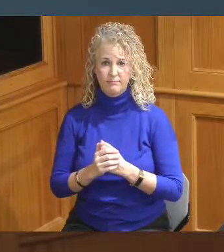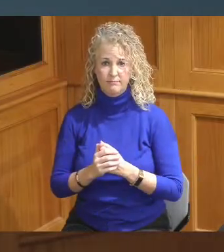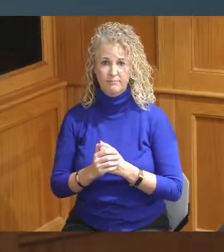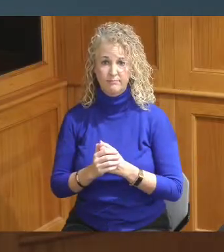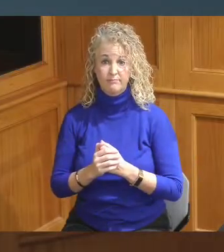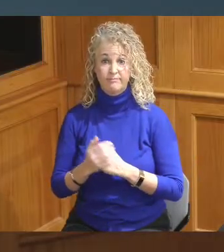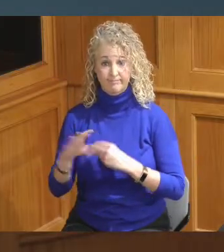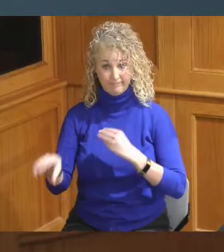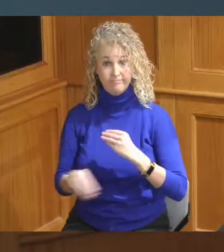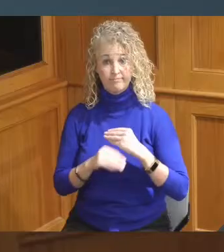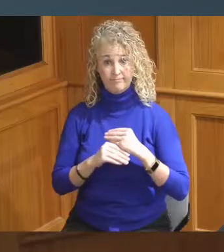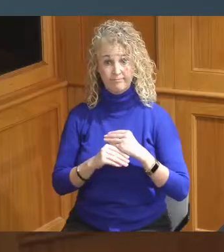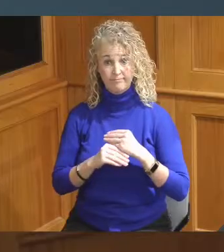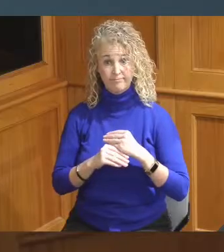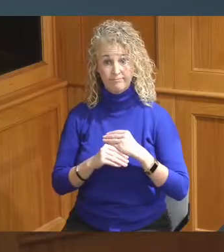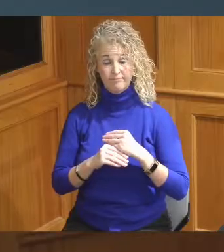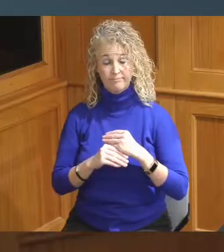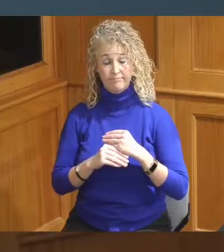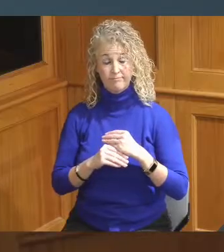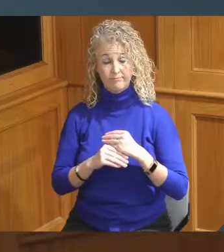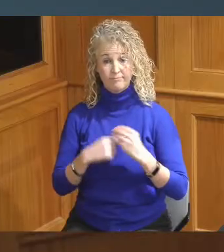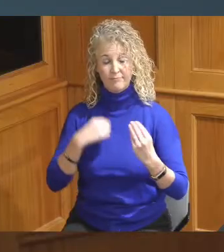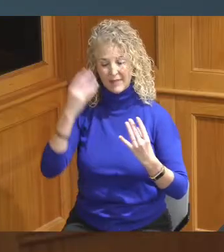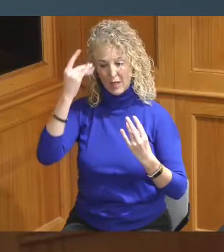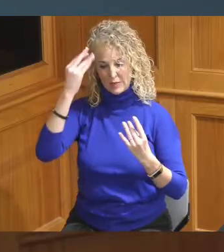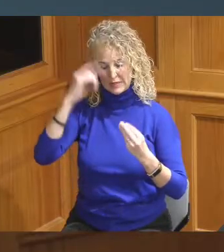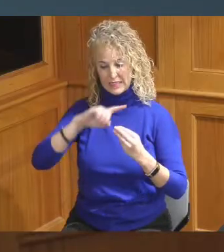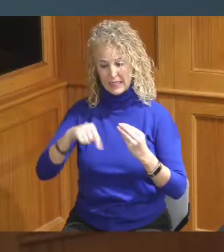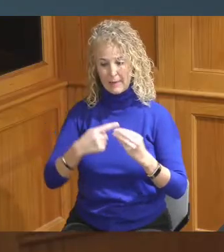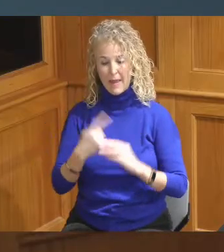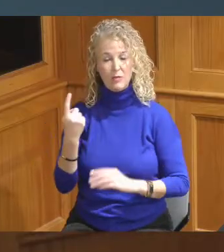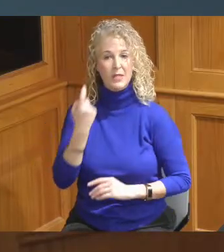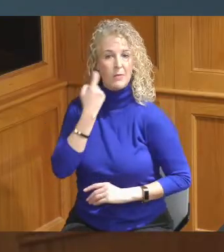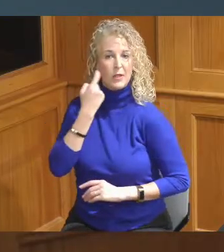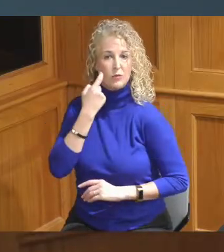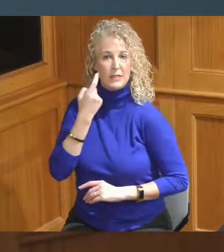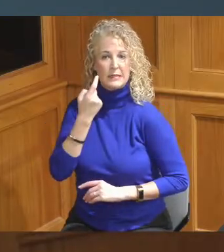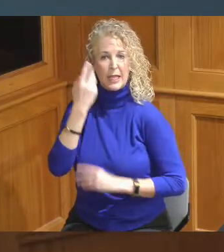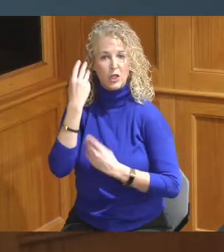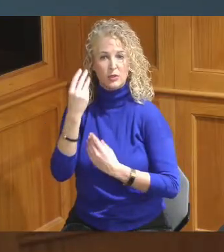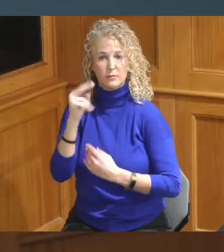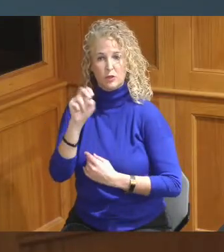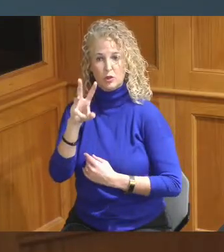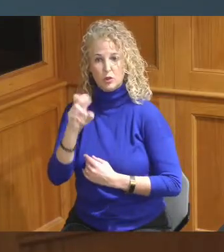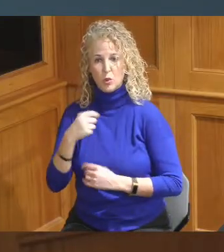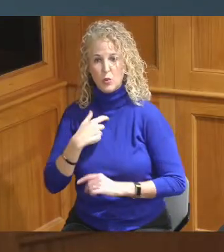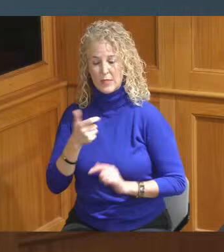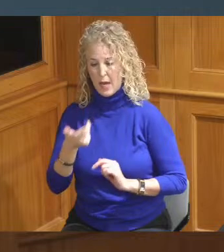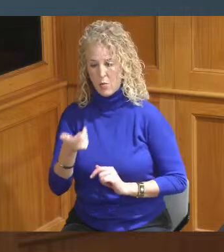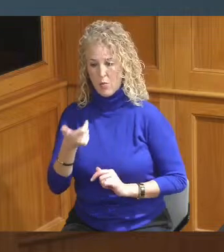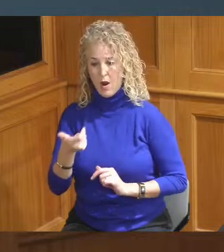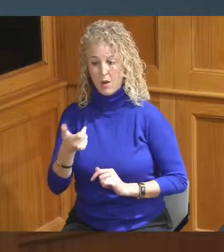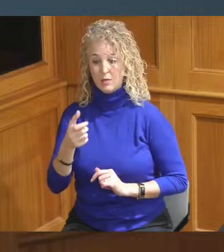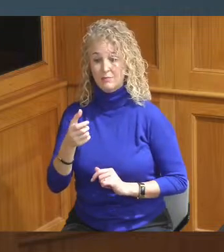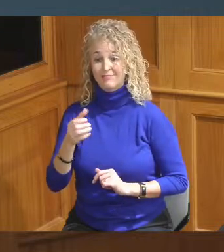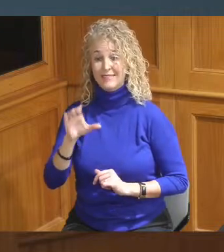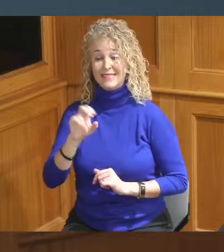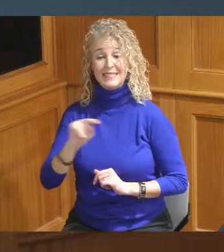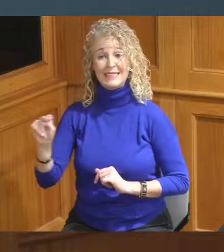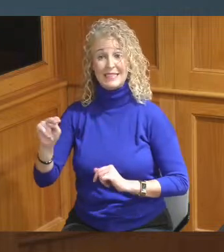In addition, I was thinking about something I had seen on the news, the city of Cincinnati and they